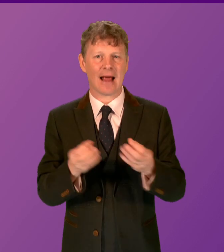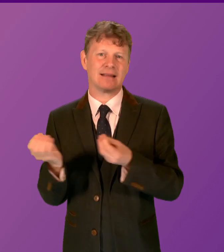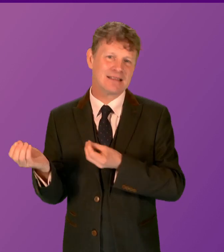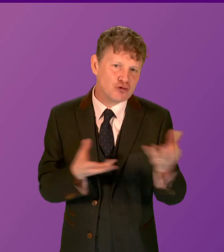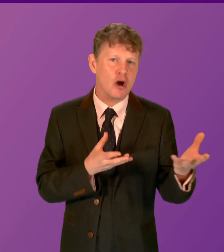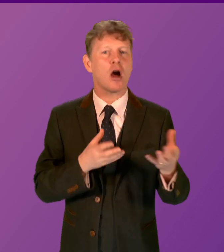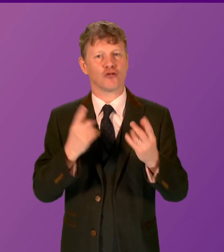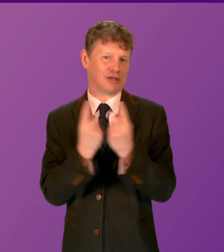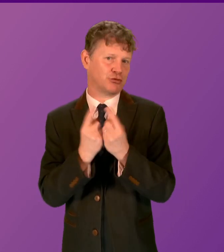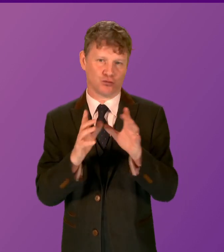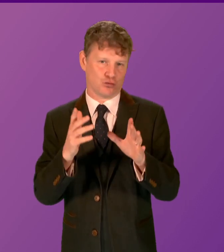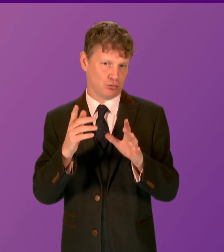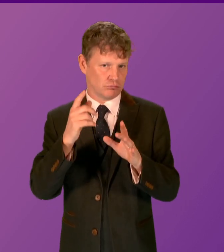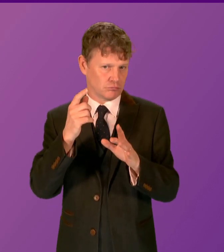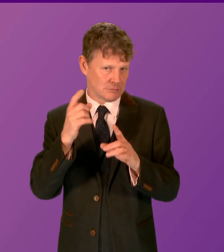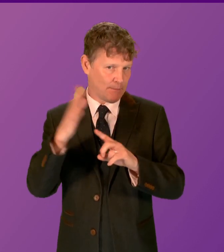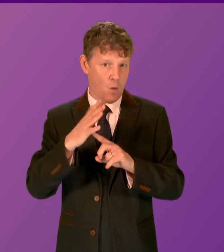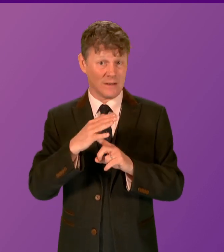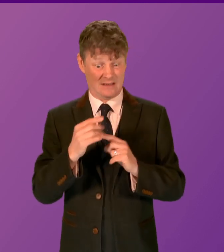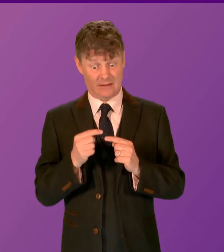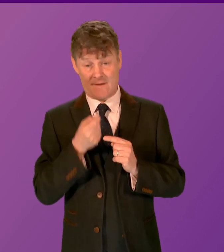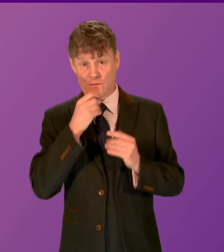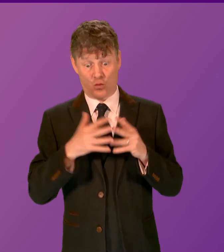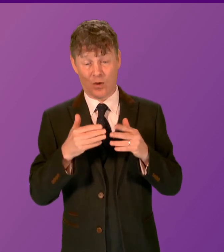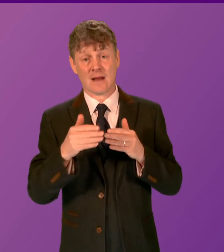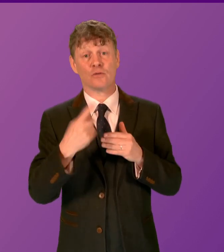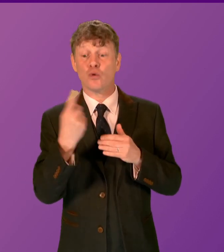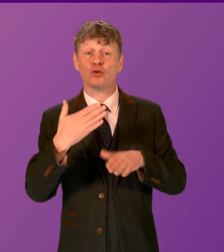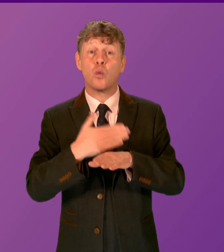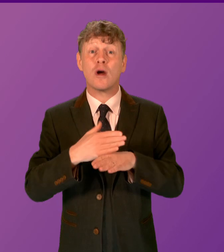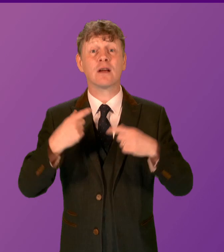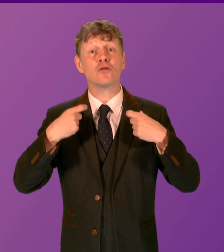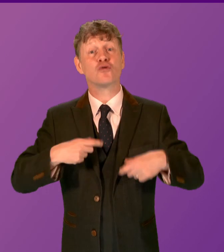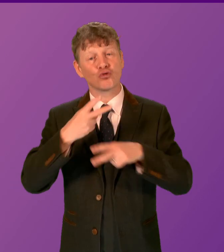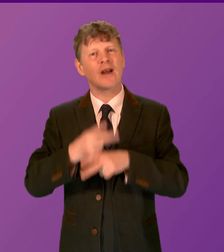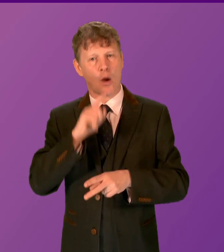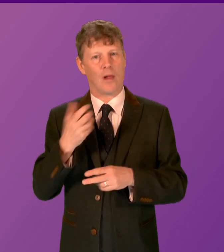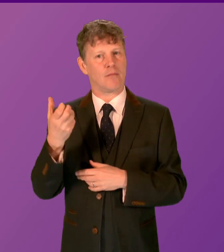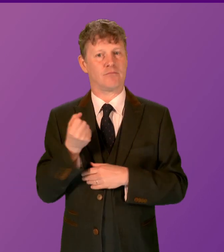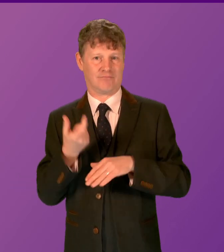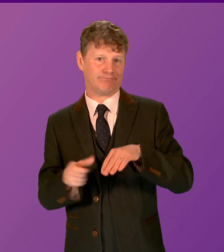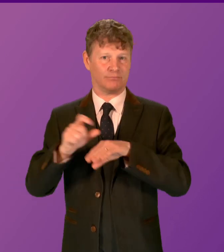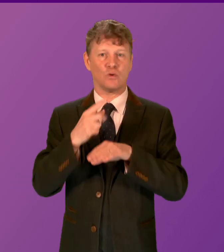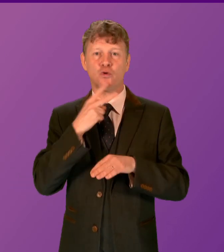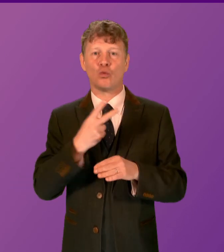In a few weeks’ time, those who work in social care will get a further pay rise from the Government of £12 an hour.